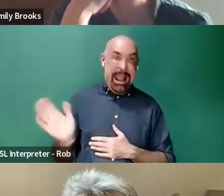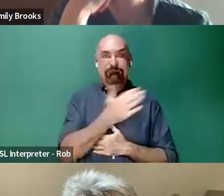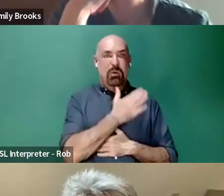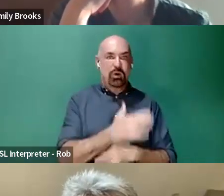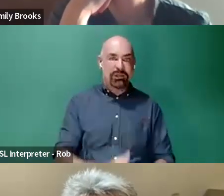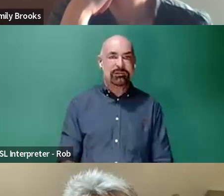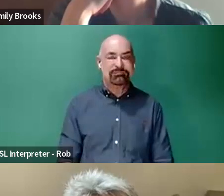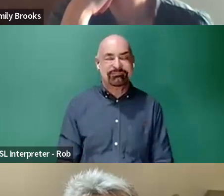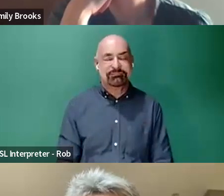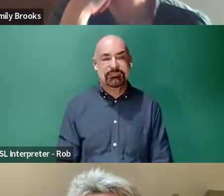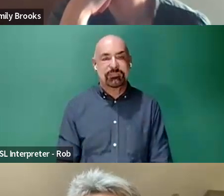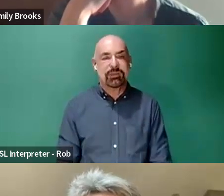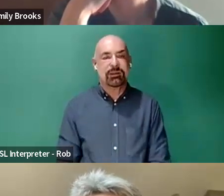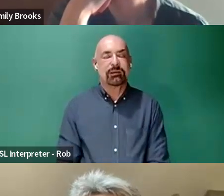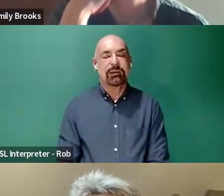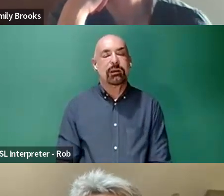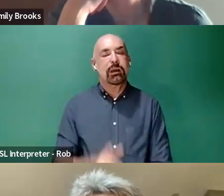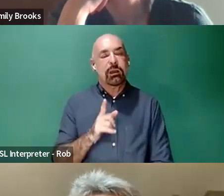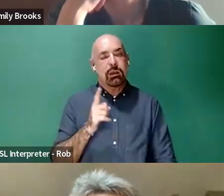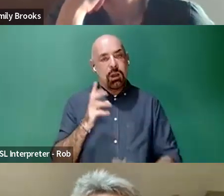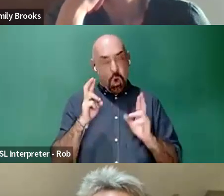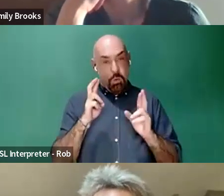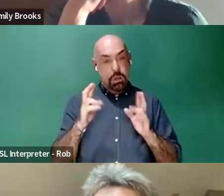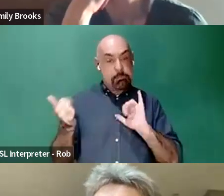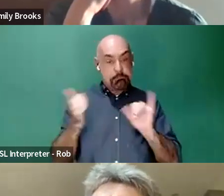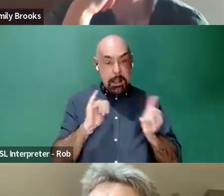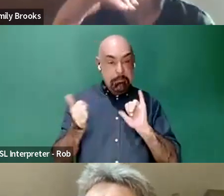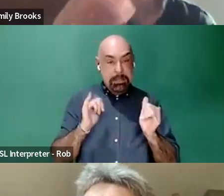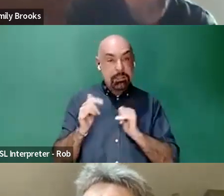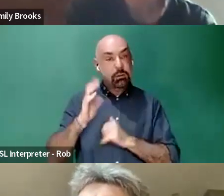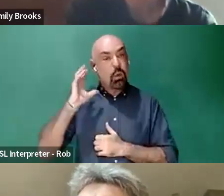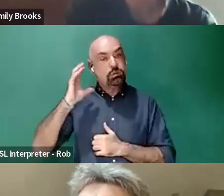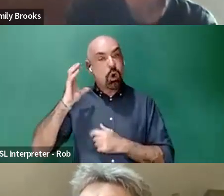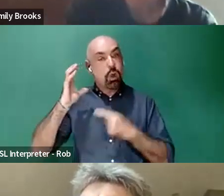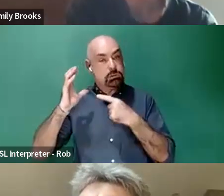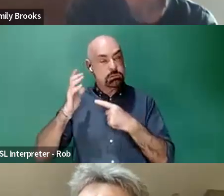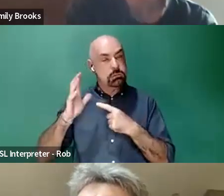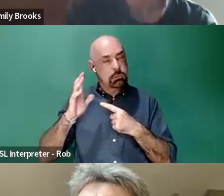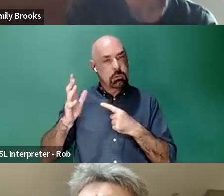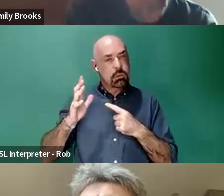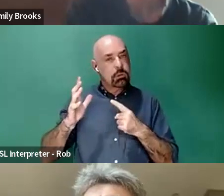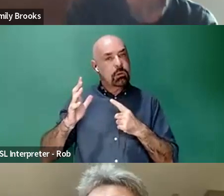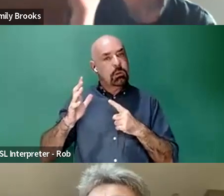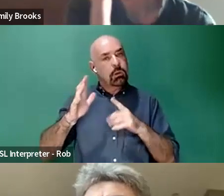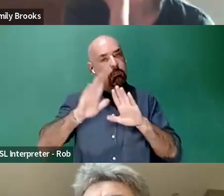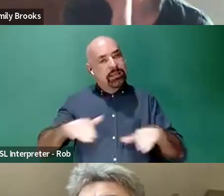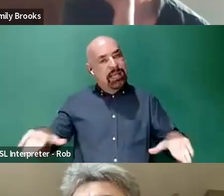We're also hoping that the maybe audiologists and then Paediatric audiologists in training will also make